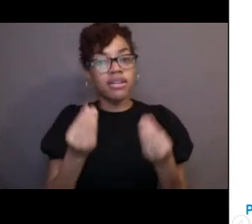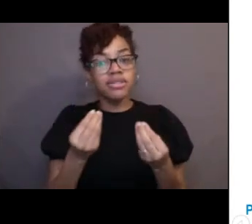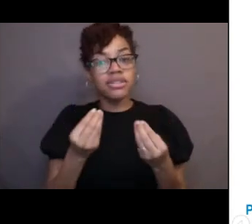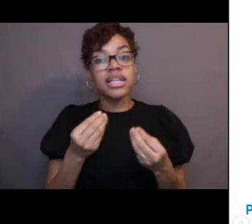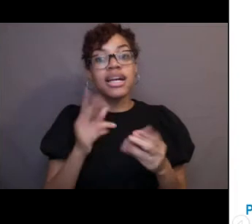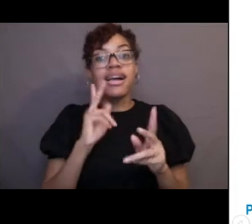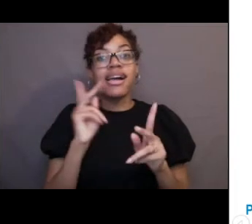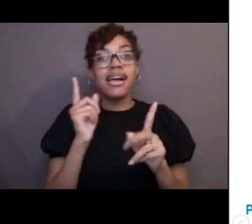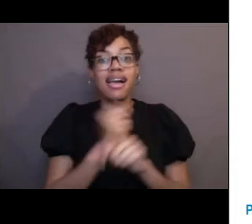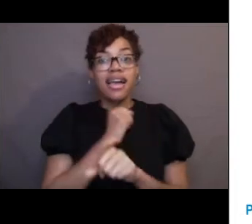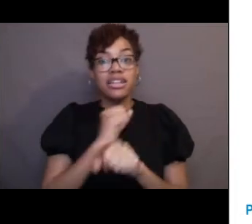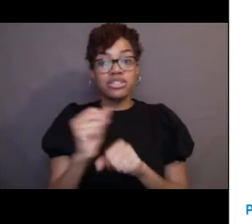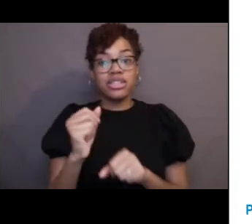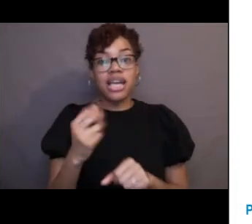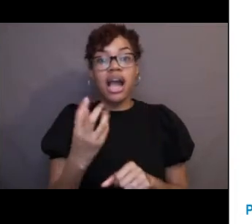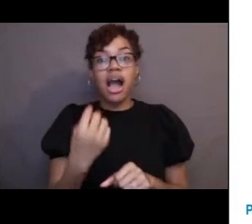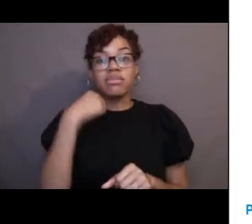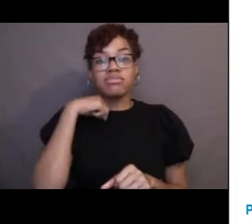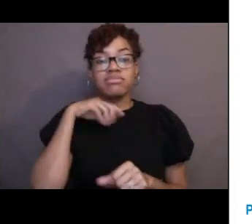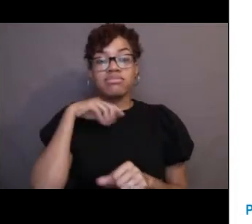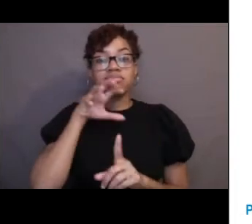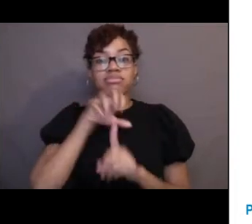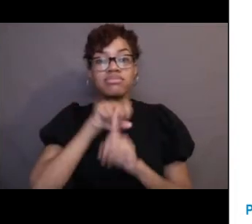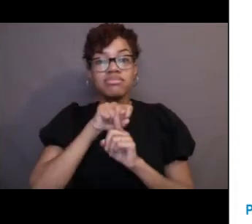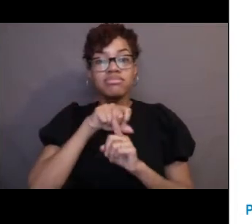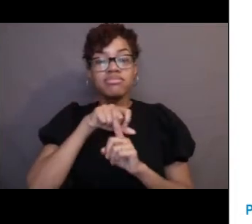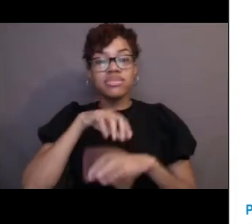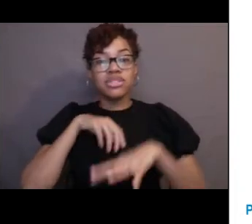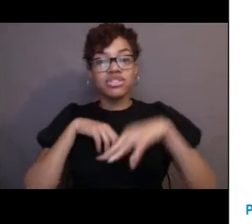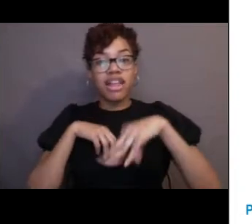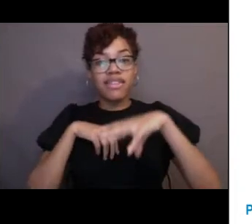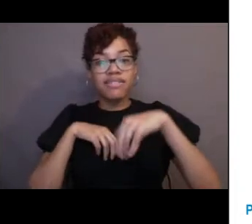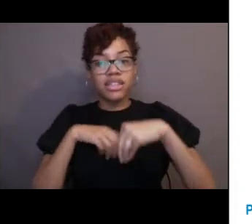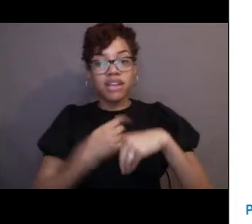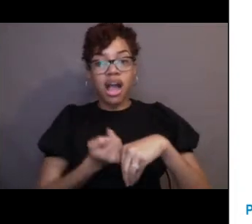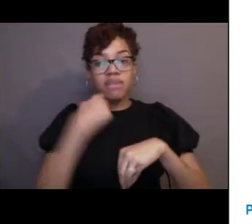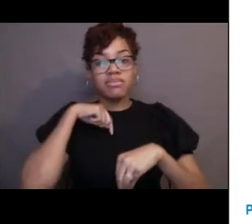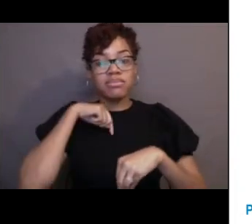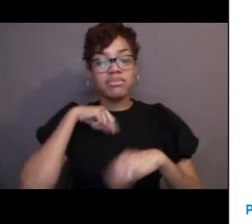from flowing back out of the mouth. So it keeps food from going in instead of coming back out.